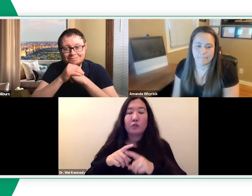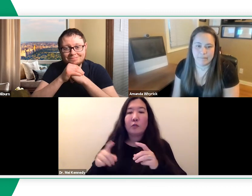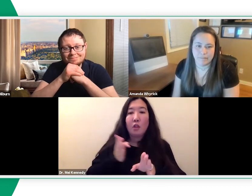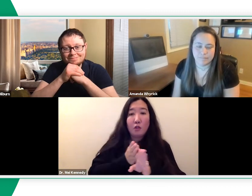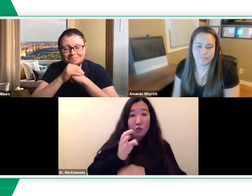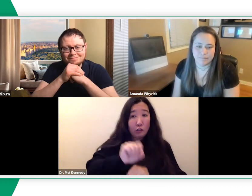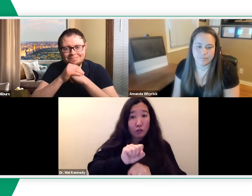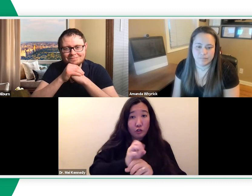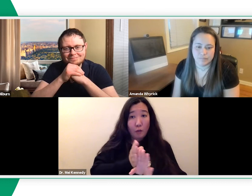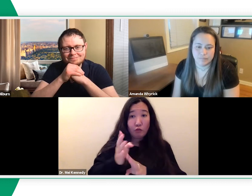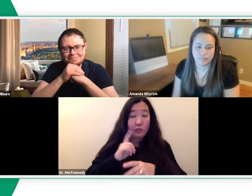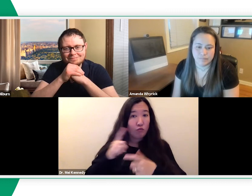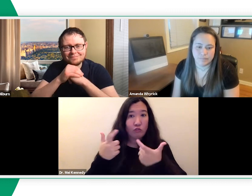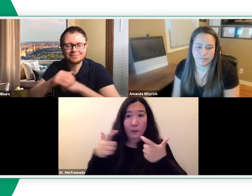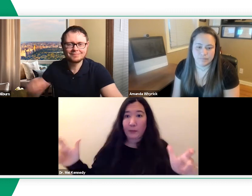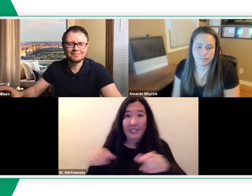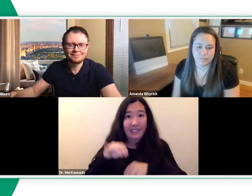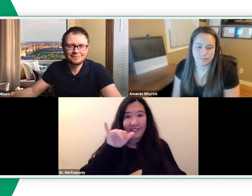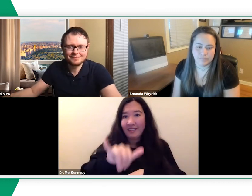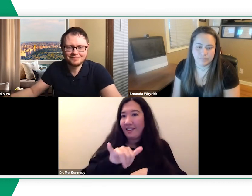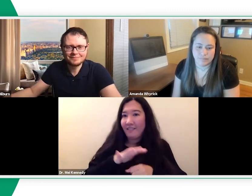there's something that isn't really discussed much, and that is